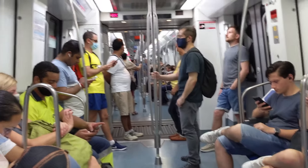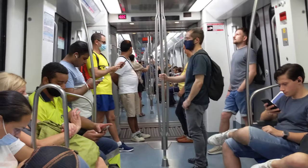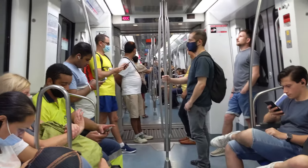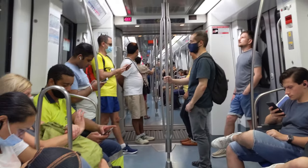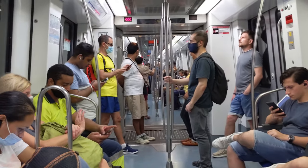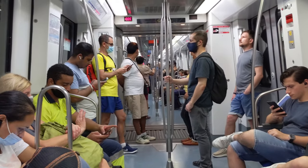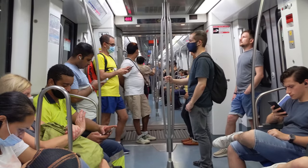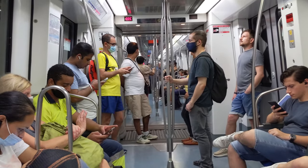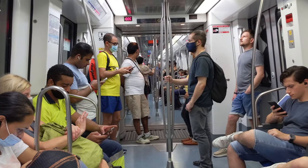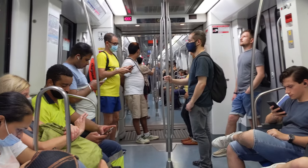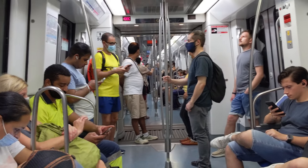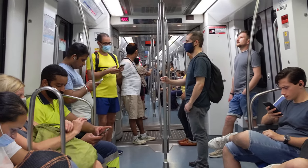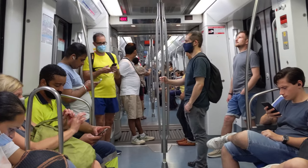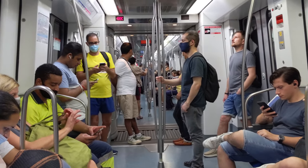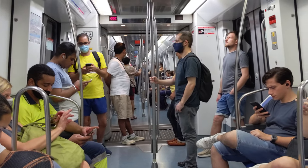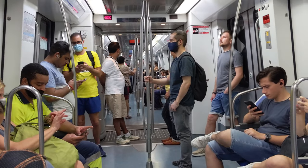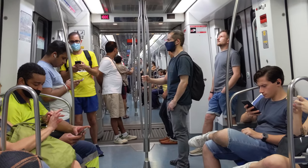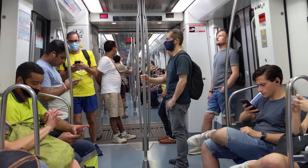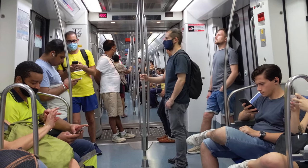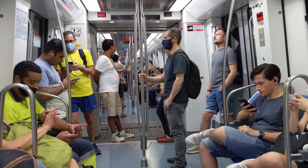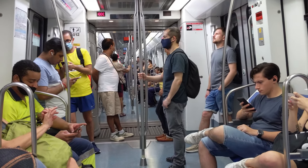[OVERLAPPED CONVERSTATIONS]